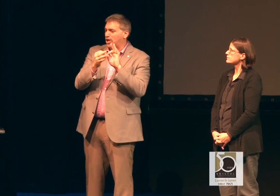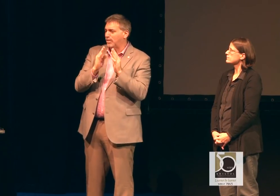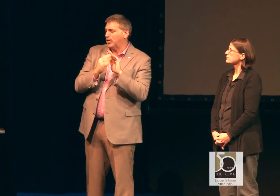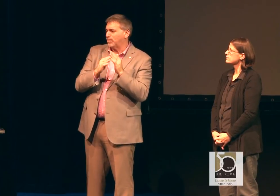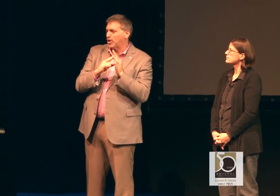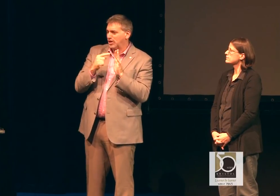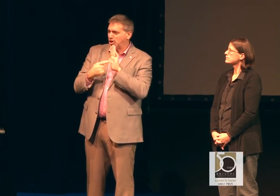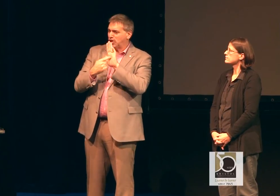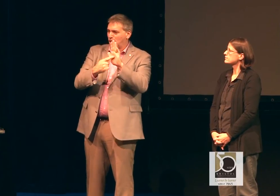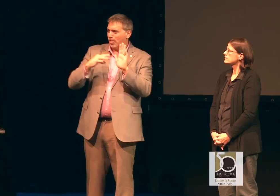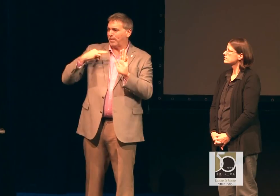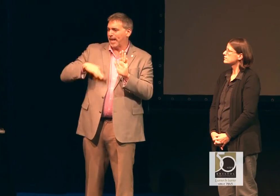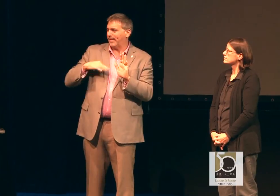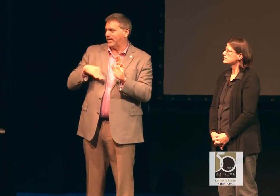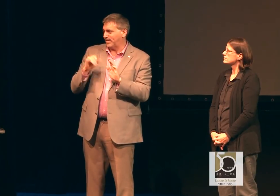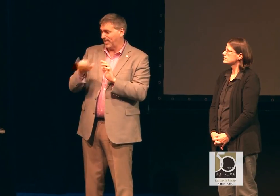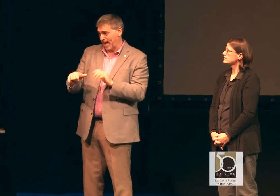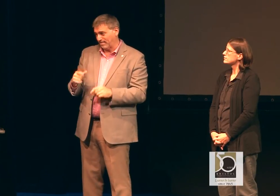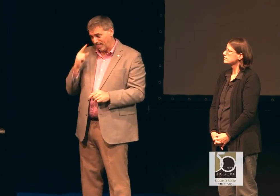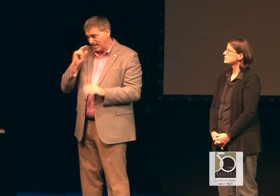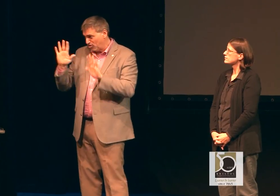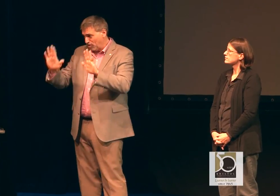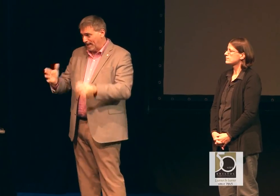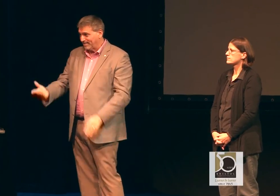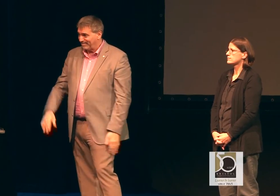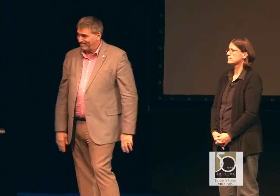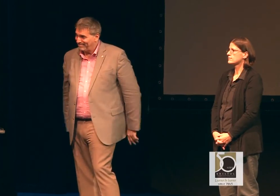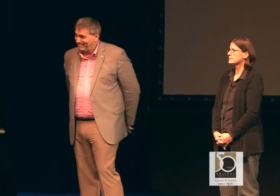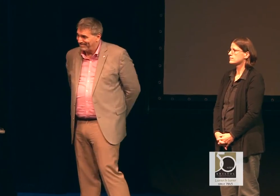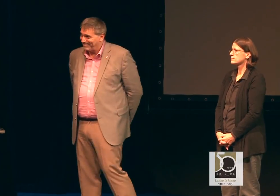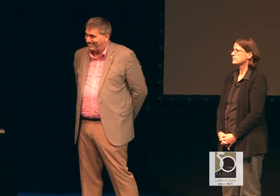just you, but the Deaf community, interpreter community, everybody that would benefit from it,